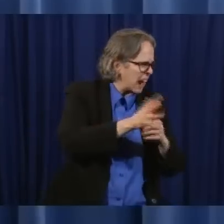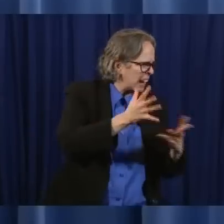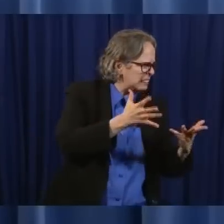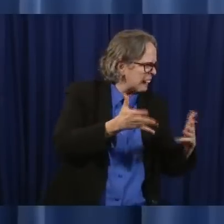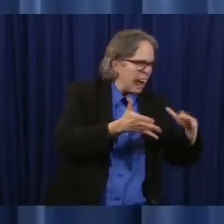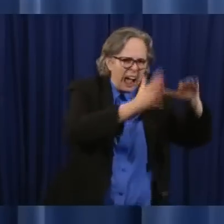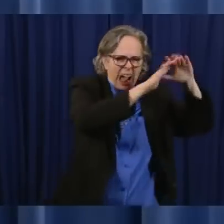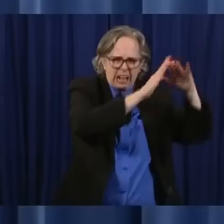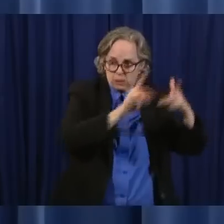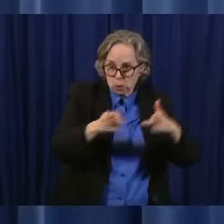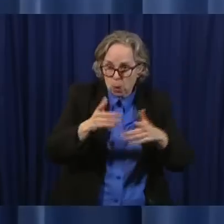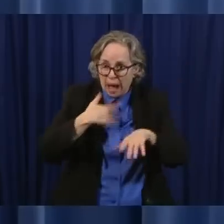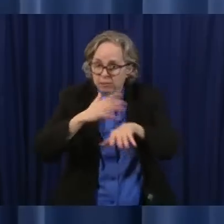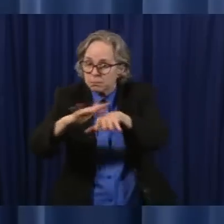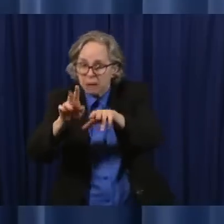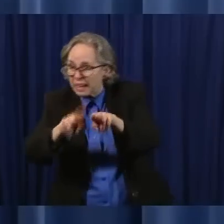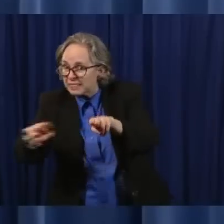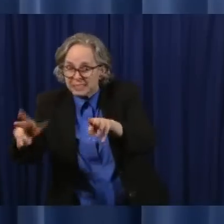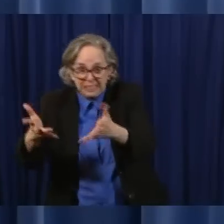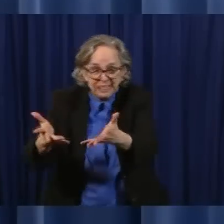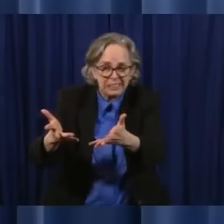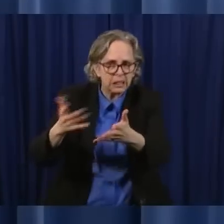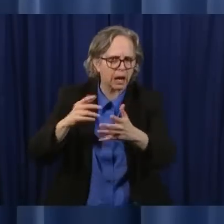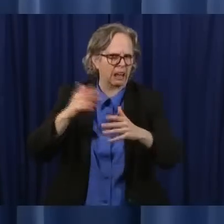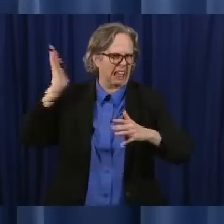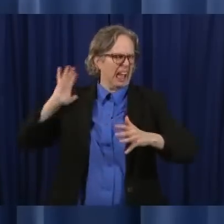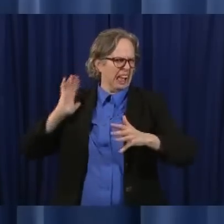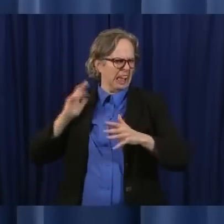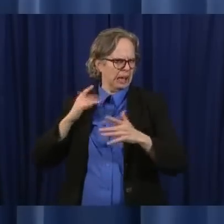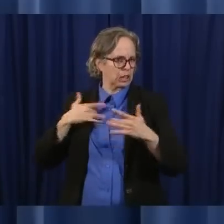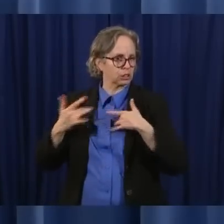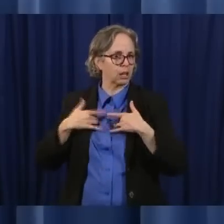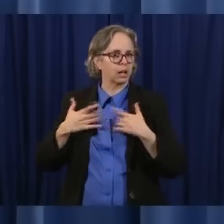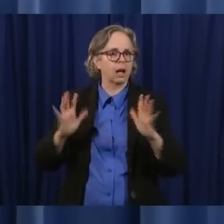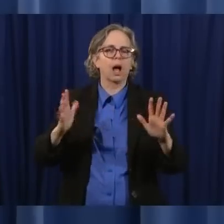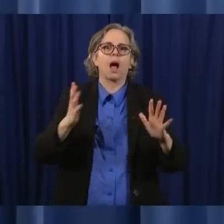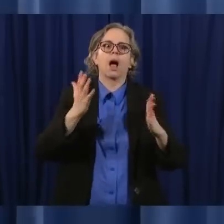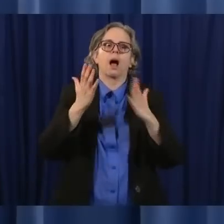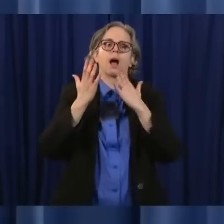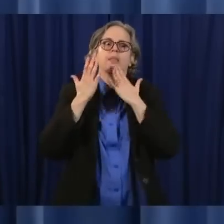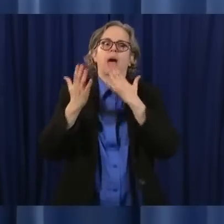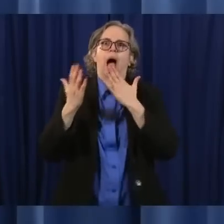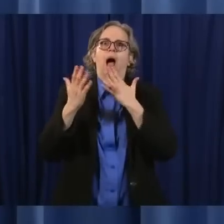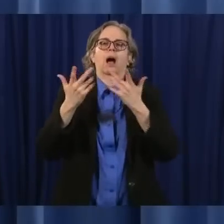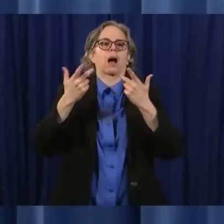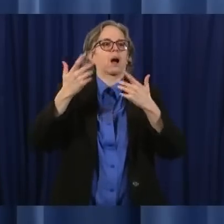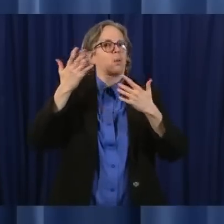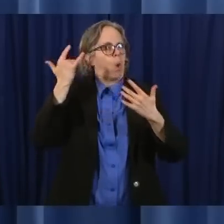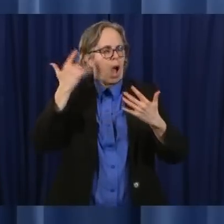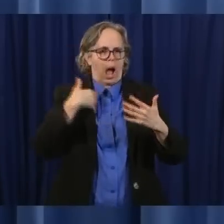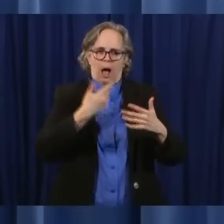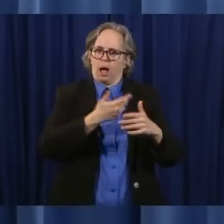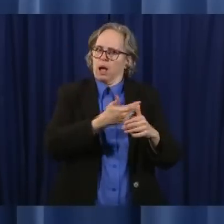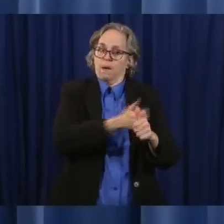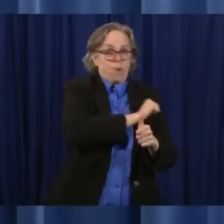HOSPITAL SPACE AS WE HEADED INTO THIS PANDEMIC, AND A CONCERN OF